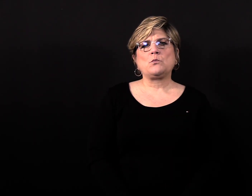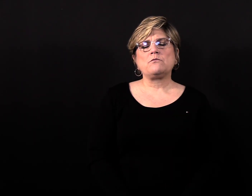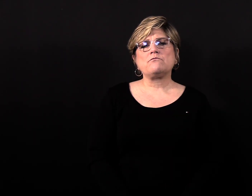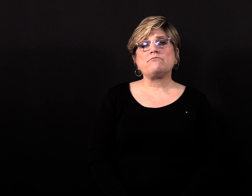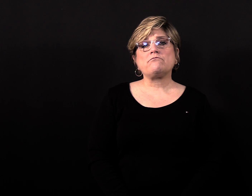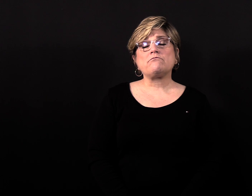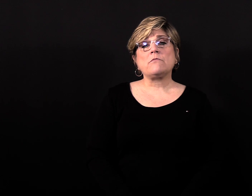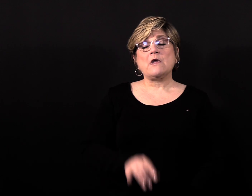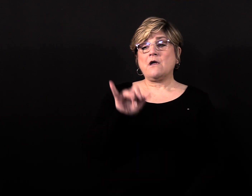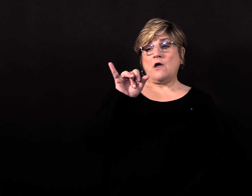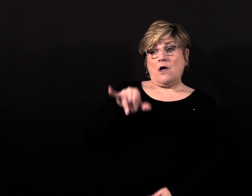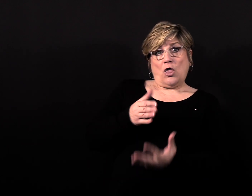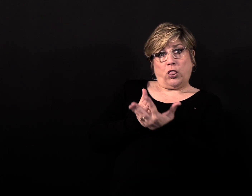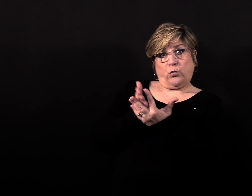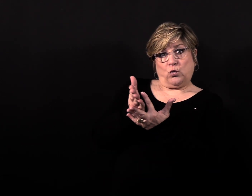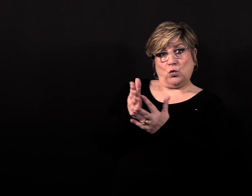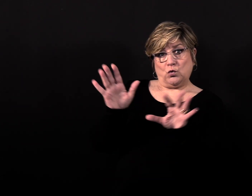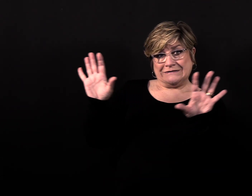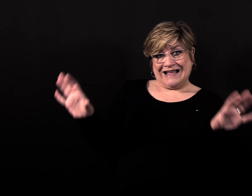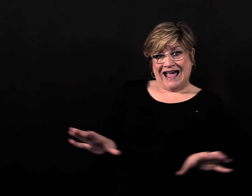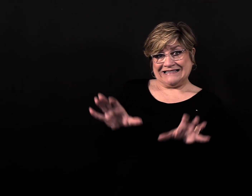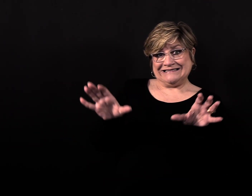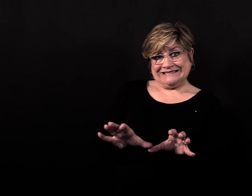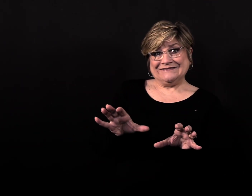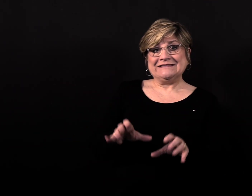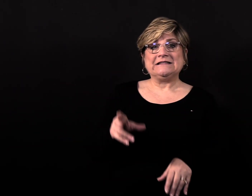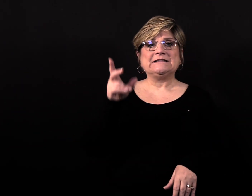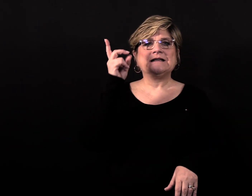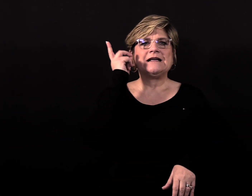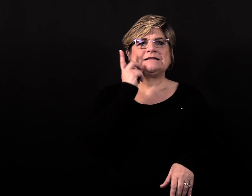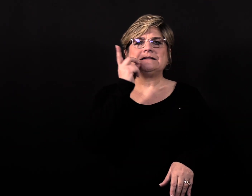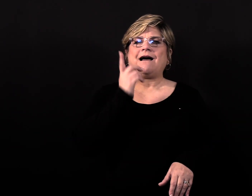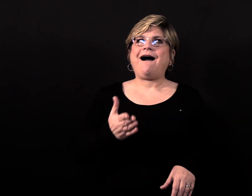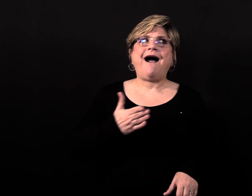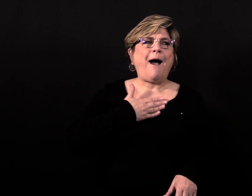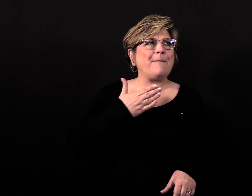Through these activities, Danelle is happy to report